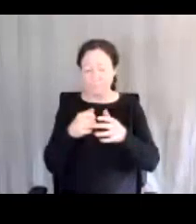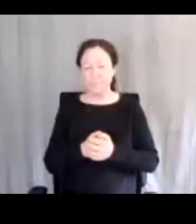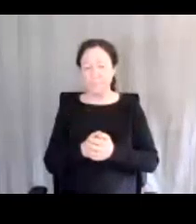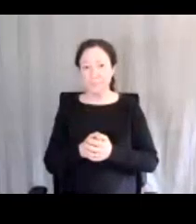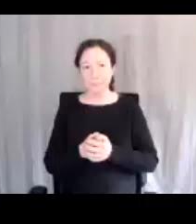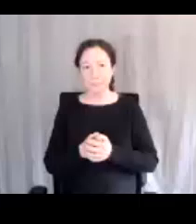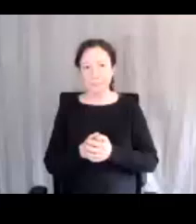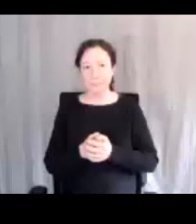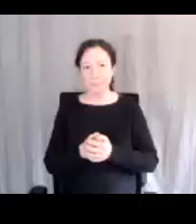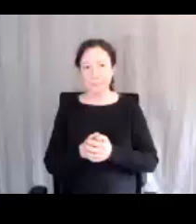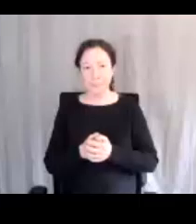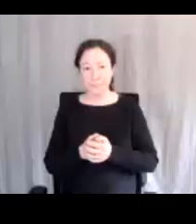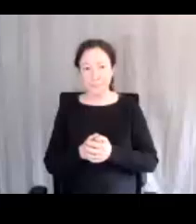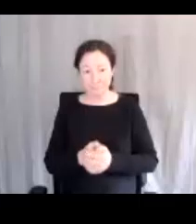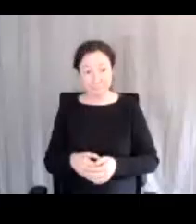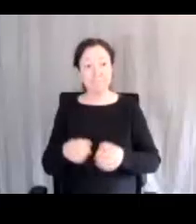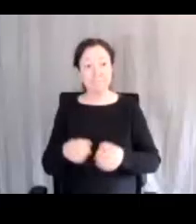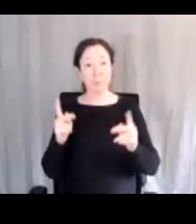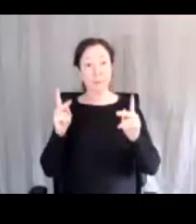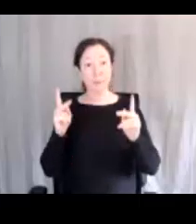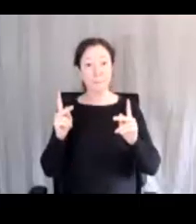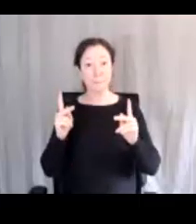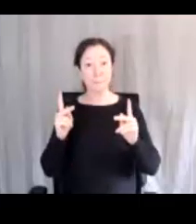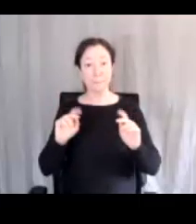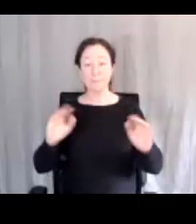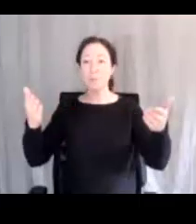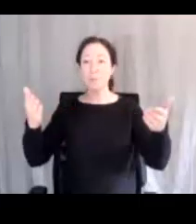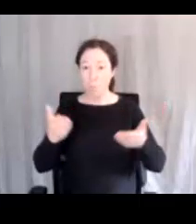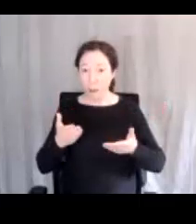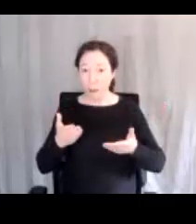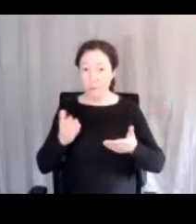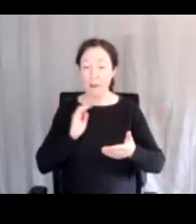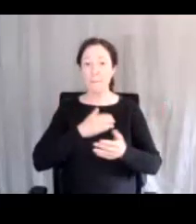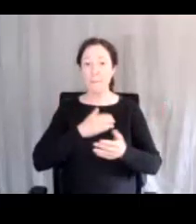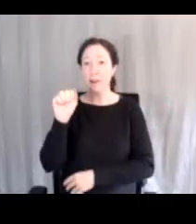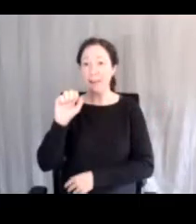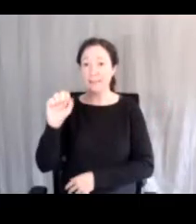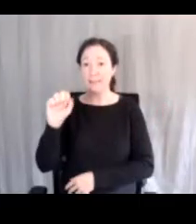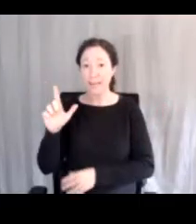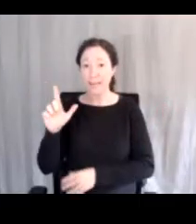All right. So I, I do wanna welcome our a SL interpreter.